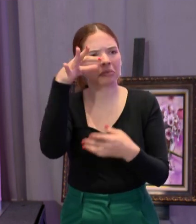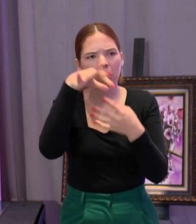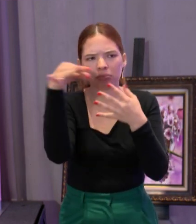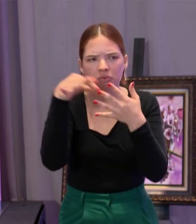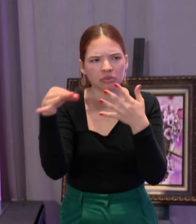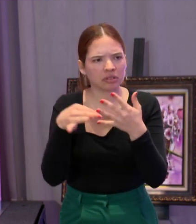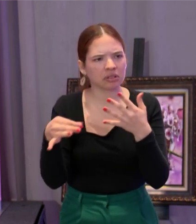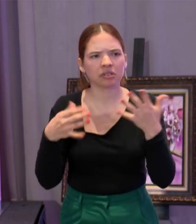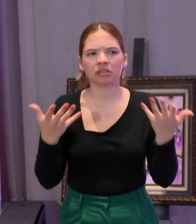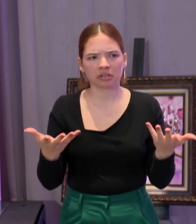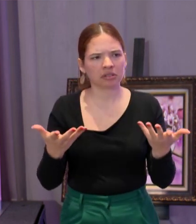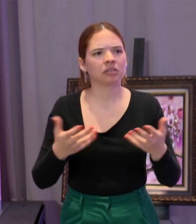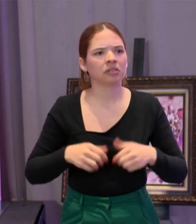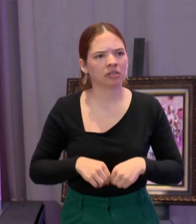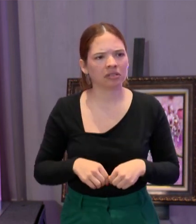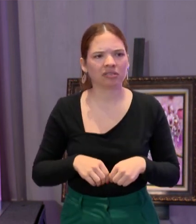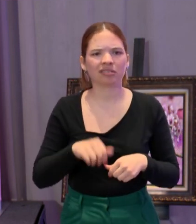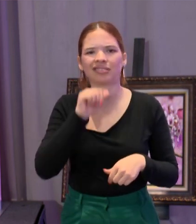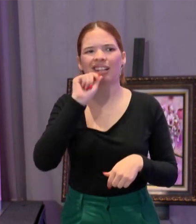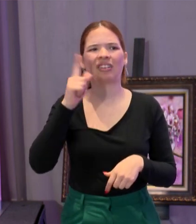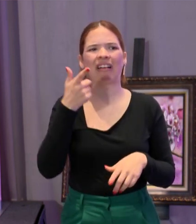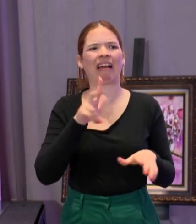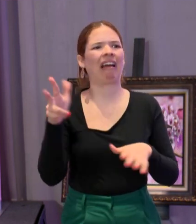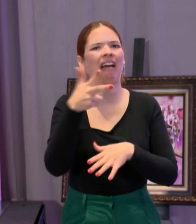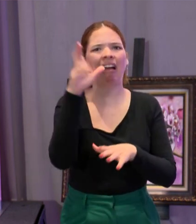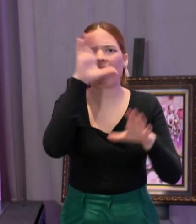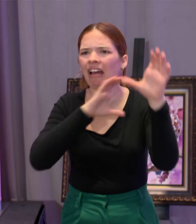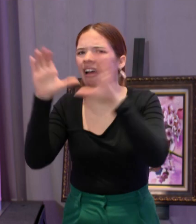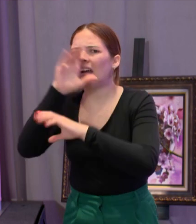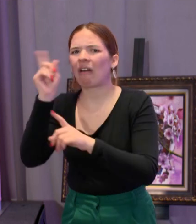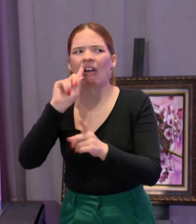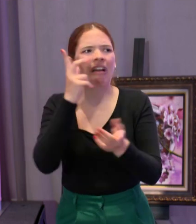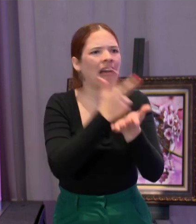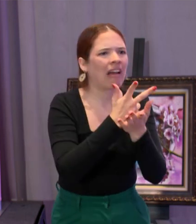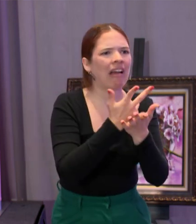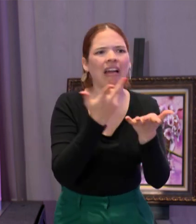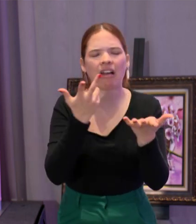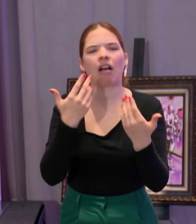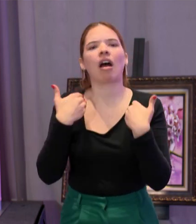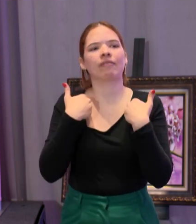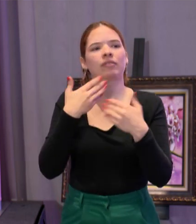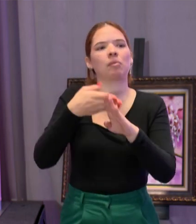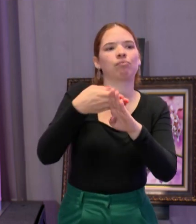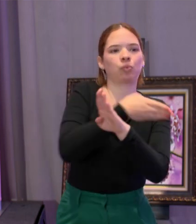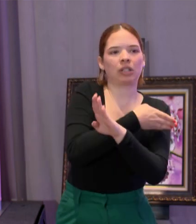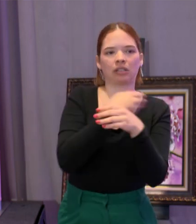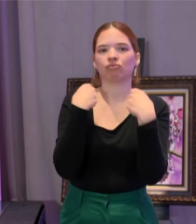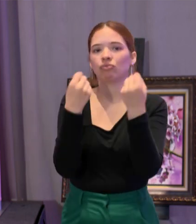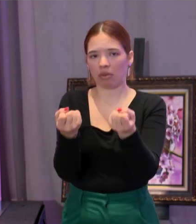DON'T DRIVE AROUND AND WASTE GAS, JUST GO ONLINE AND GET YOUR PARKING IN ADVANCE FOR THAT. FOR MORE INFORMATION ABOUT ALL